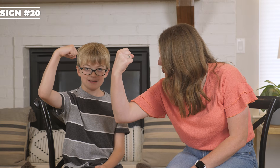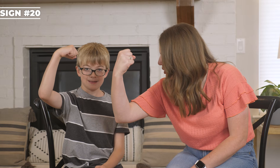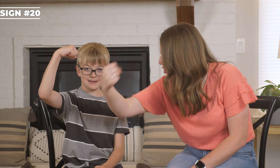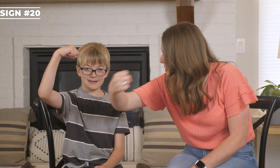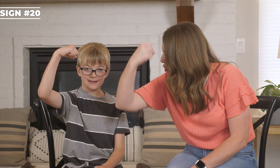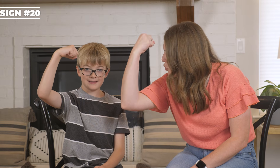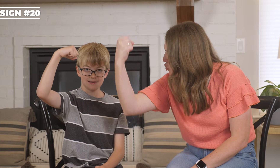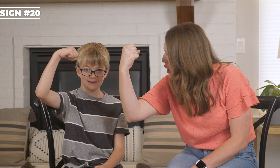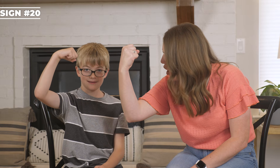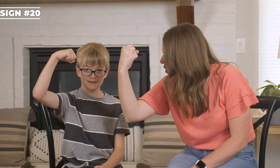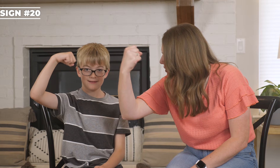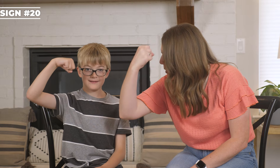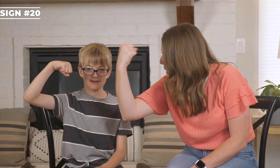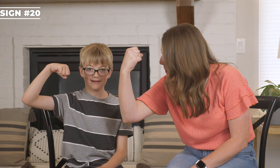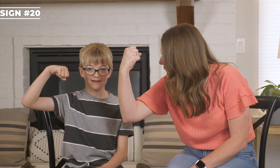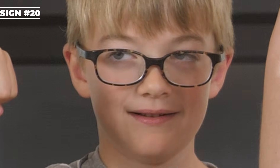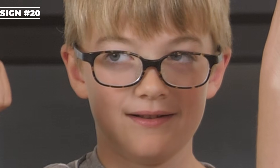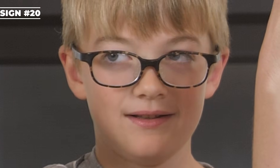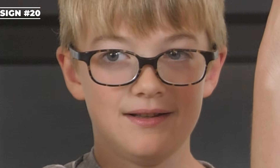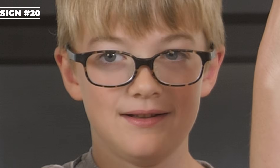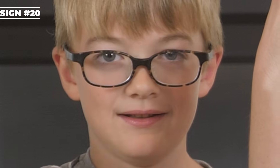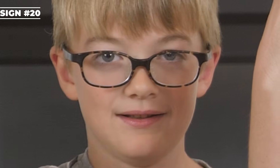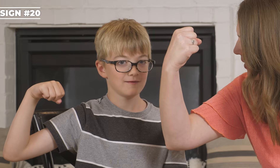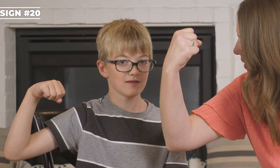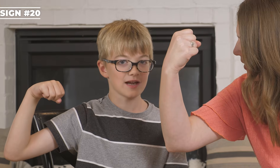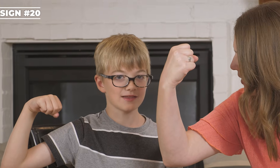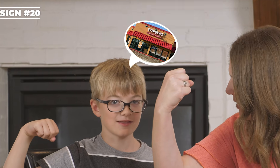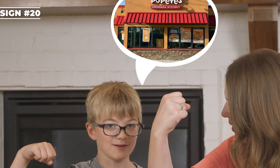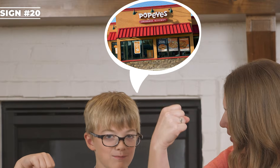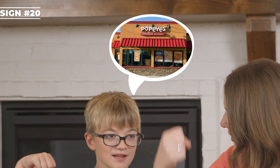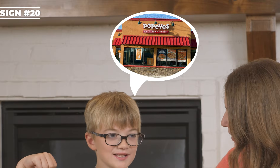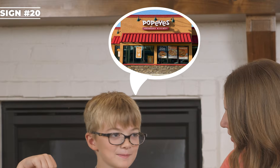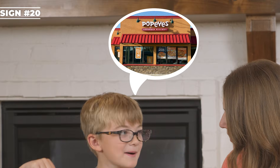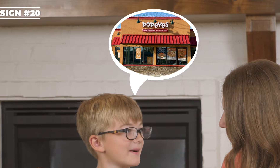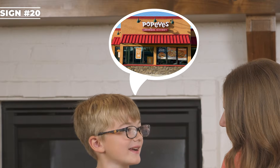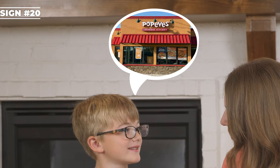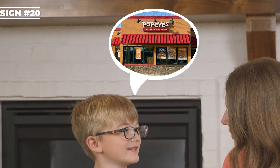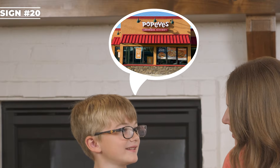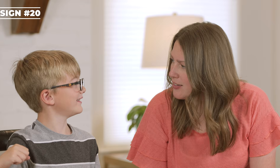Because it makes you strong. Like Popeye. Like the great Popeye's.